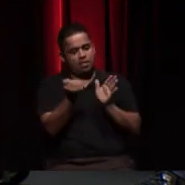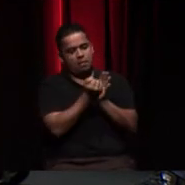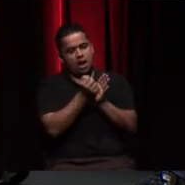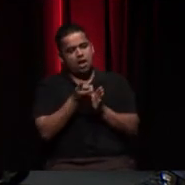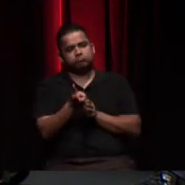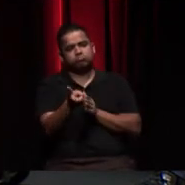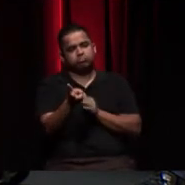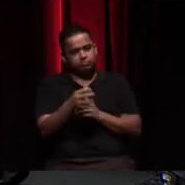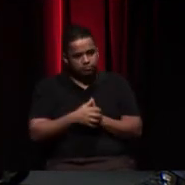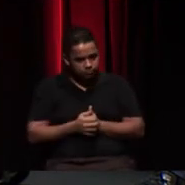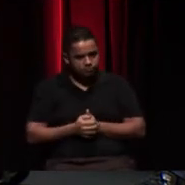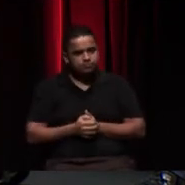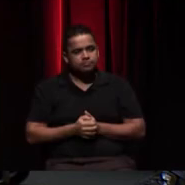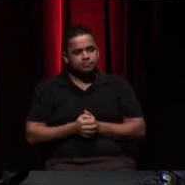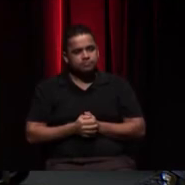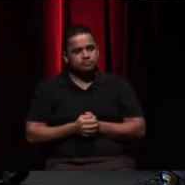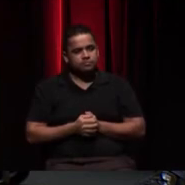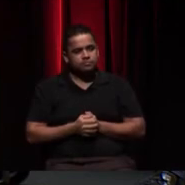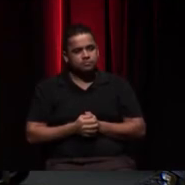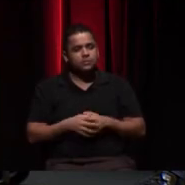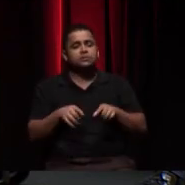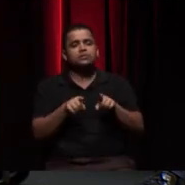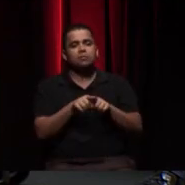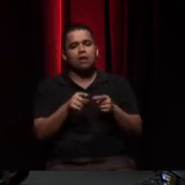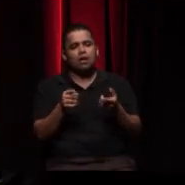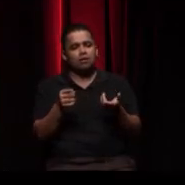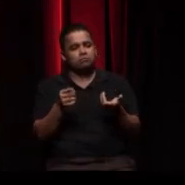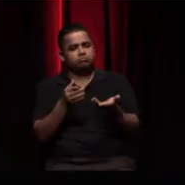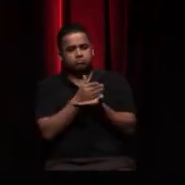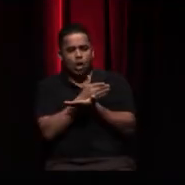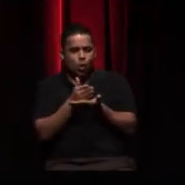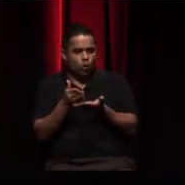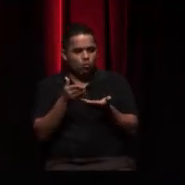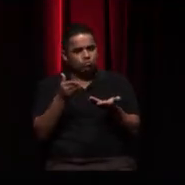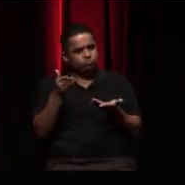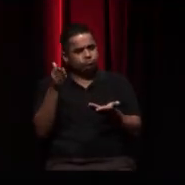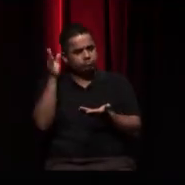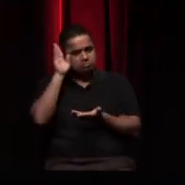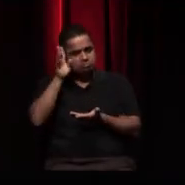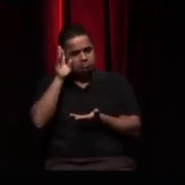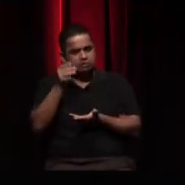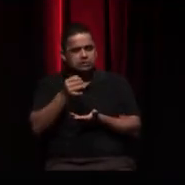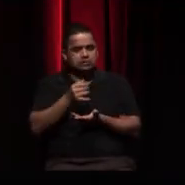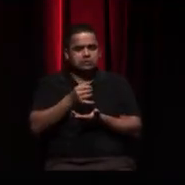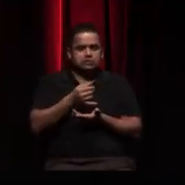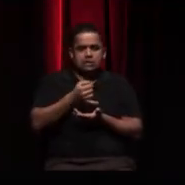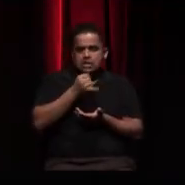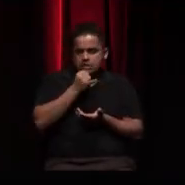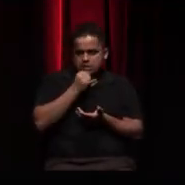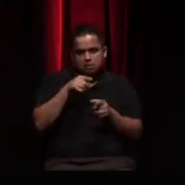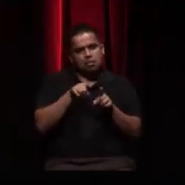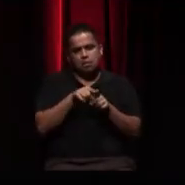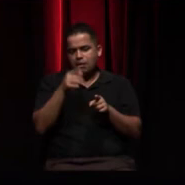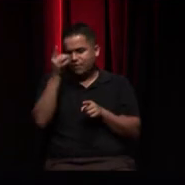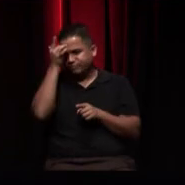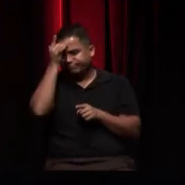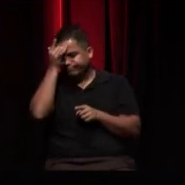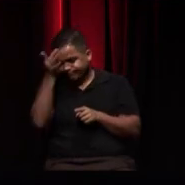There are a few cases I’d like to mention. It’s always important to show a few examples. It makes everything easier.